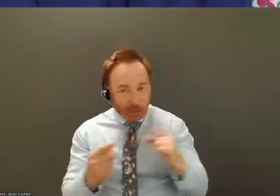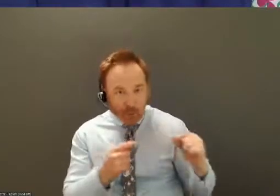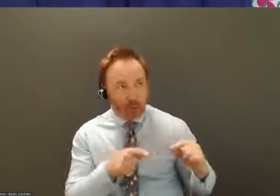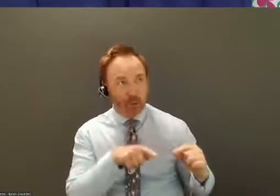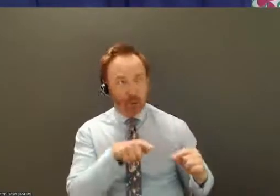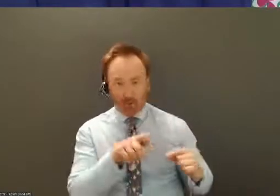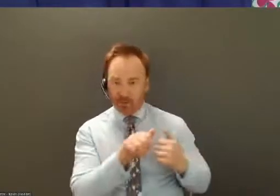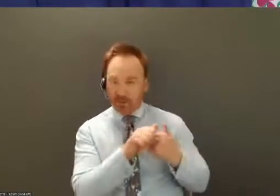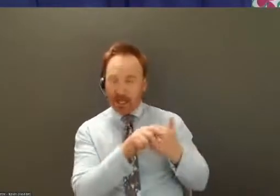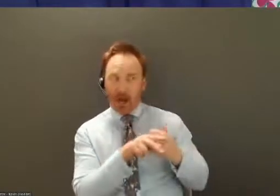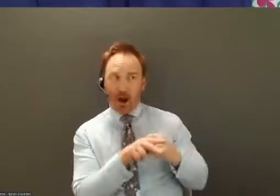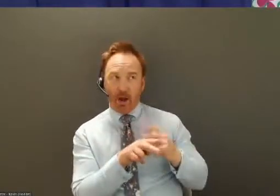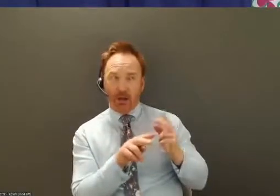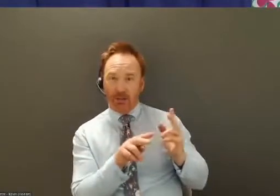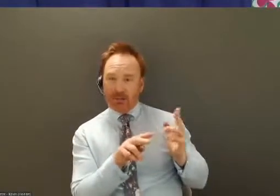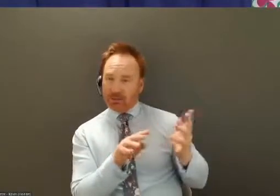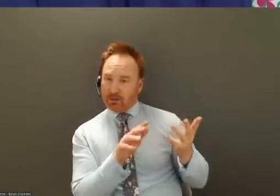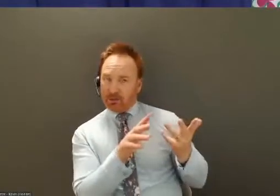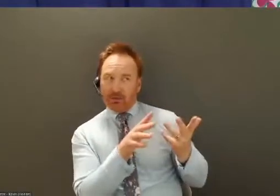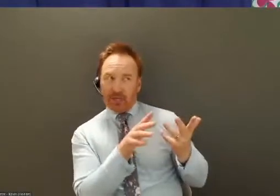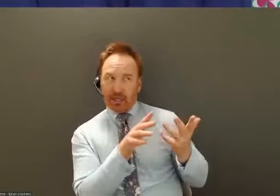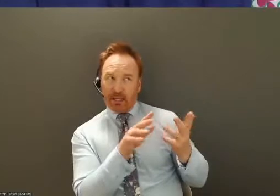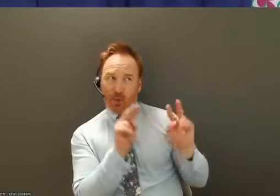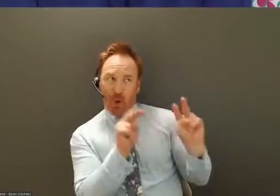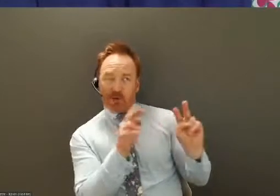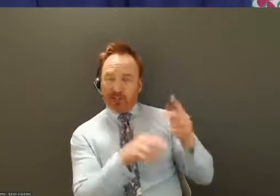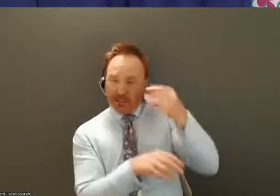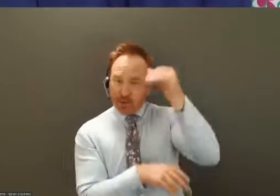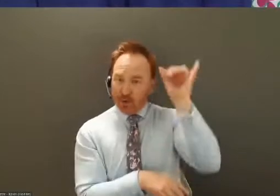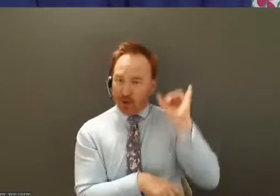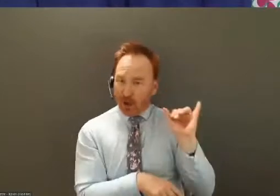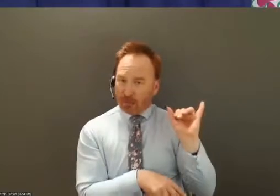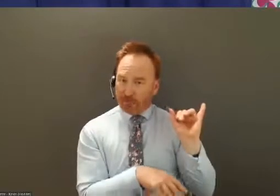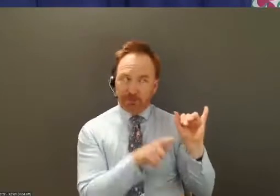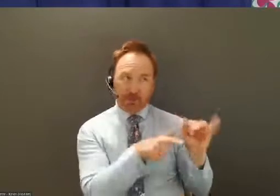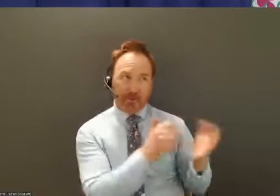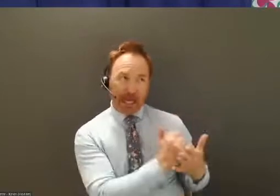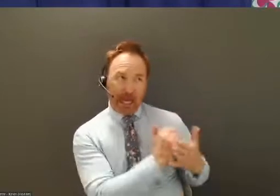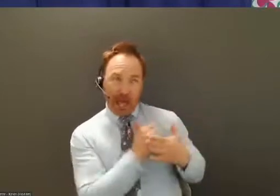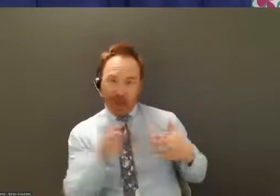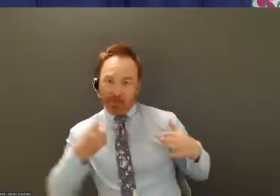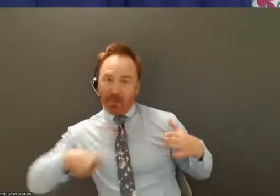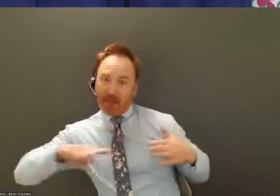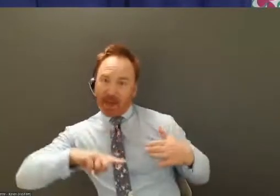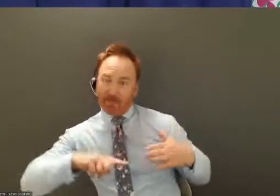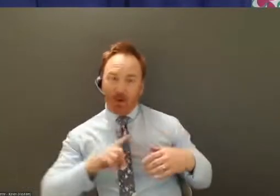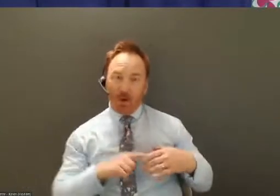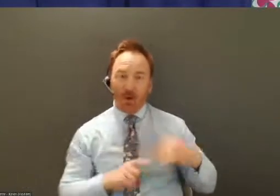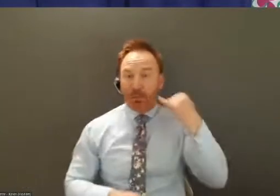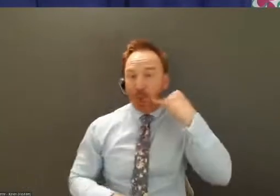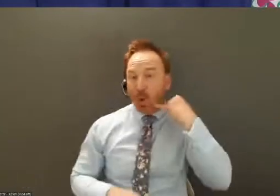observance of protocols I have advised that the camps can proceed and children can enjoy